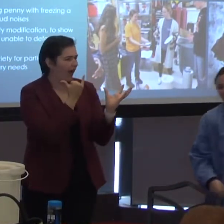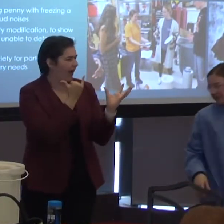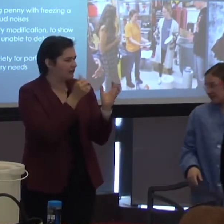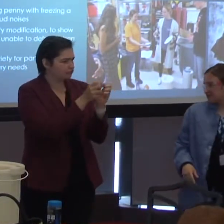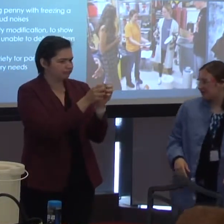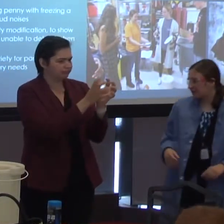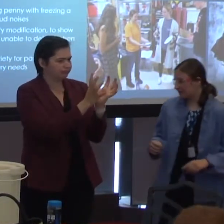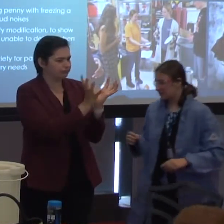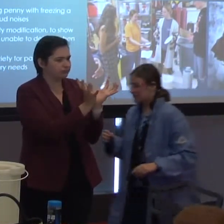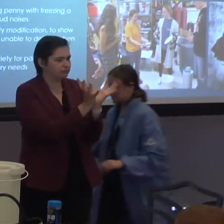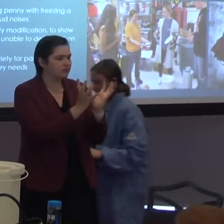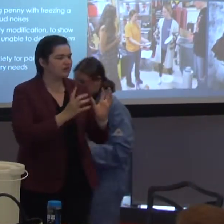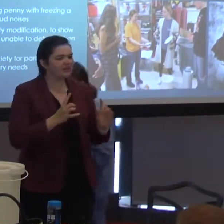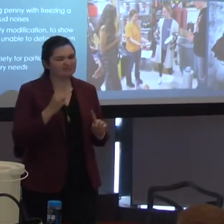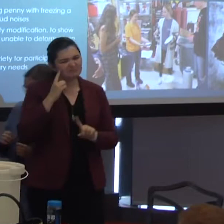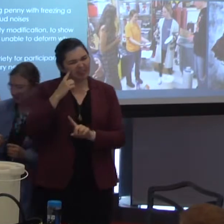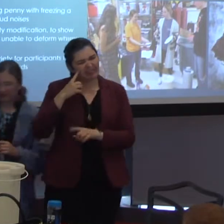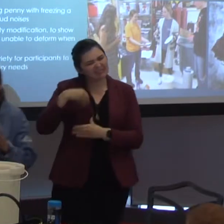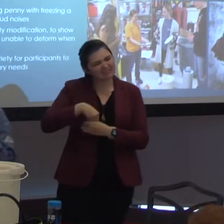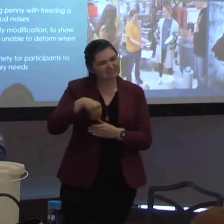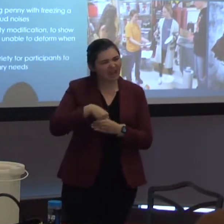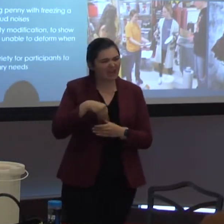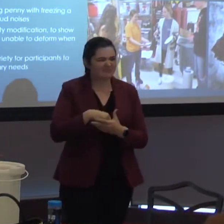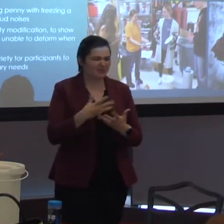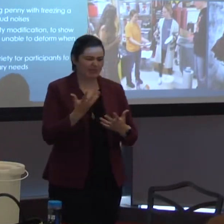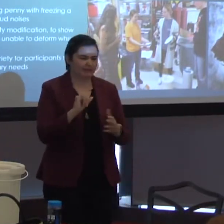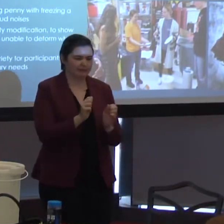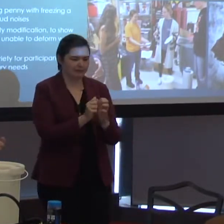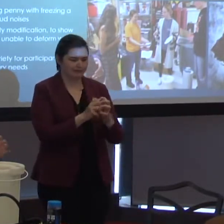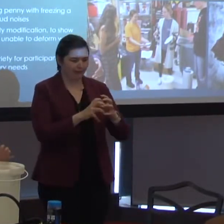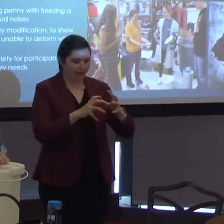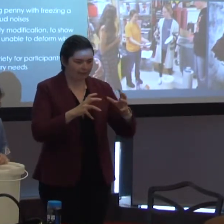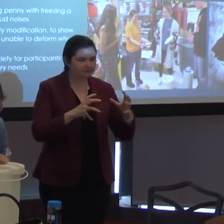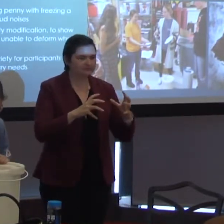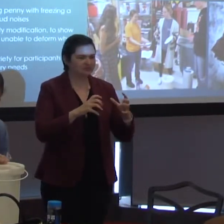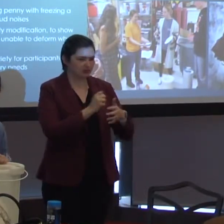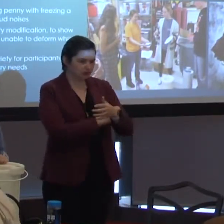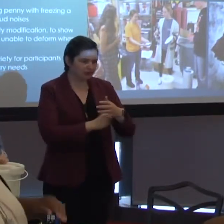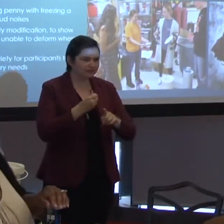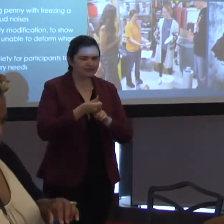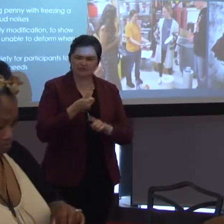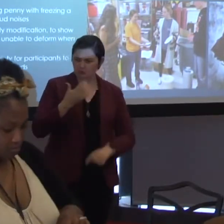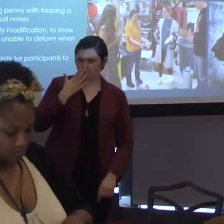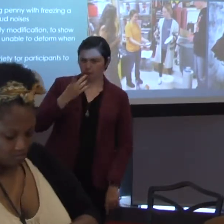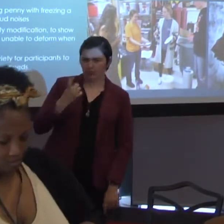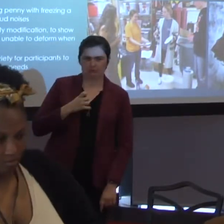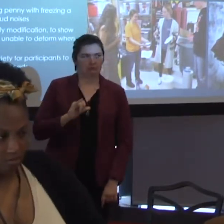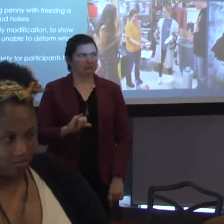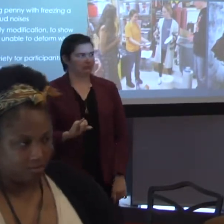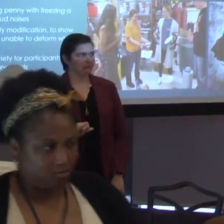I think inside, maybe it like expands the structure of it. That's actually a very good question, had that before,